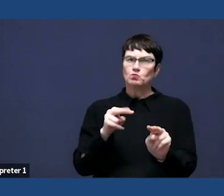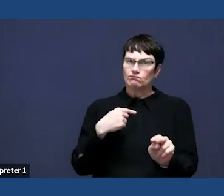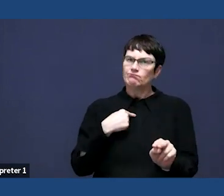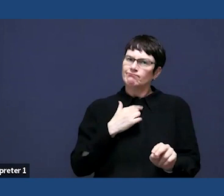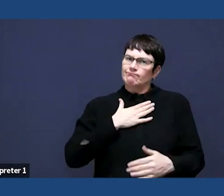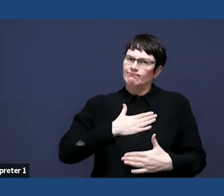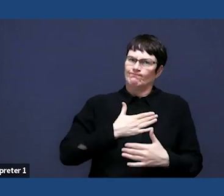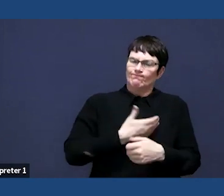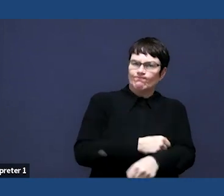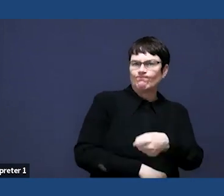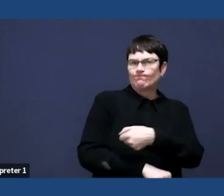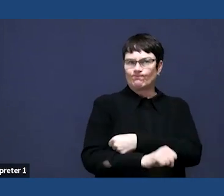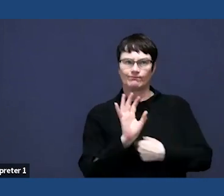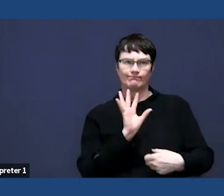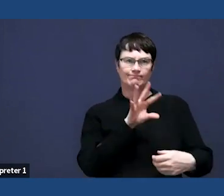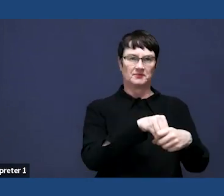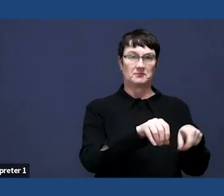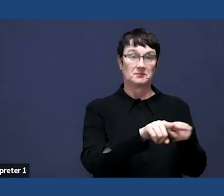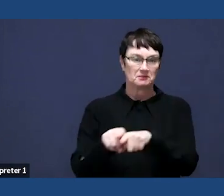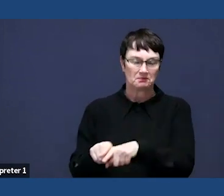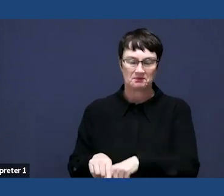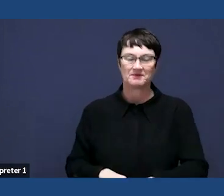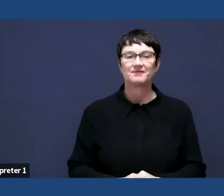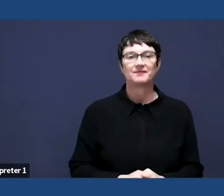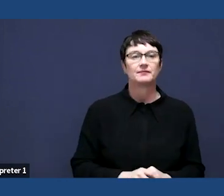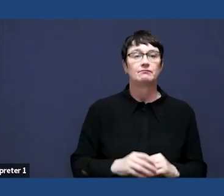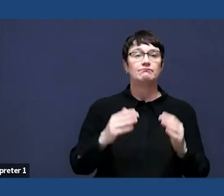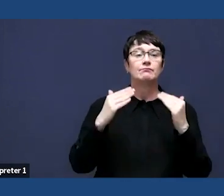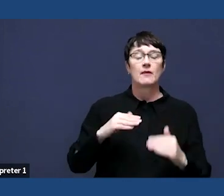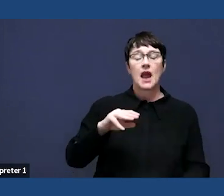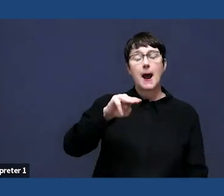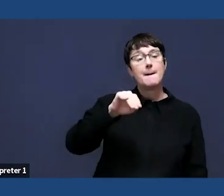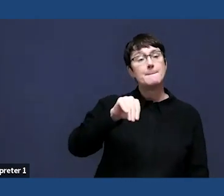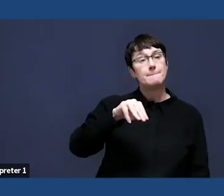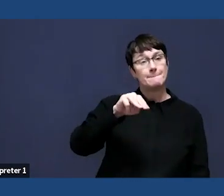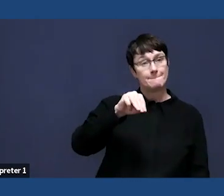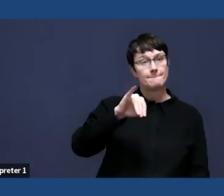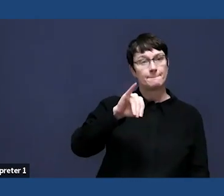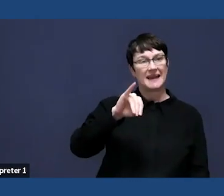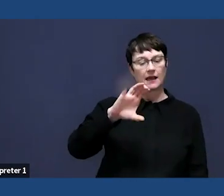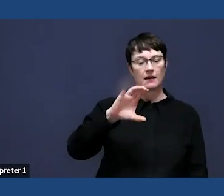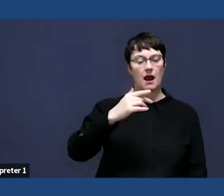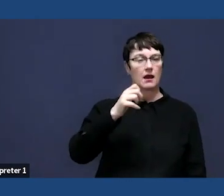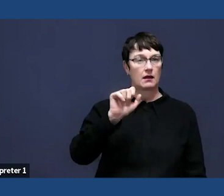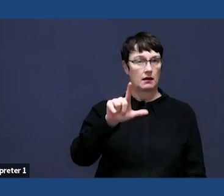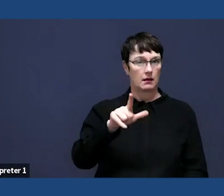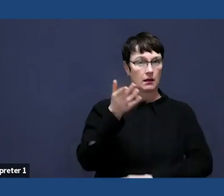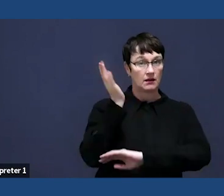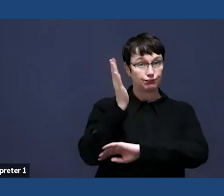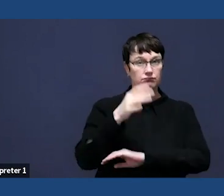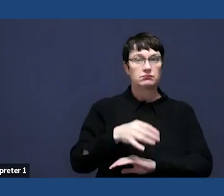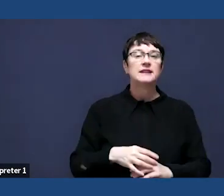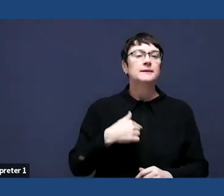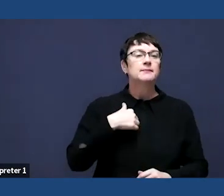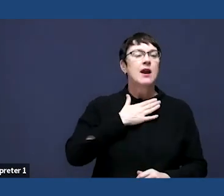A conversation that I had last year with someone from the Uganda Ministry of Finance office.